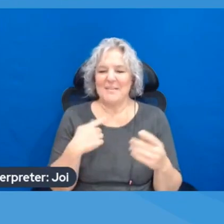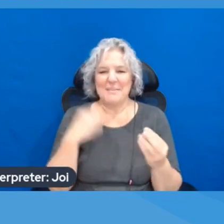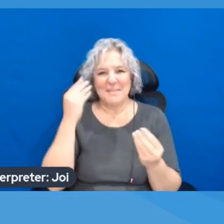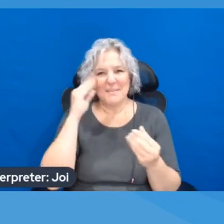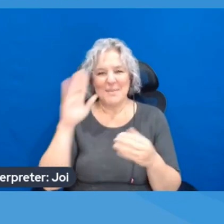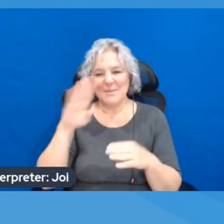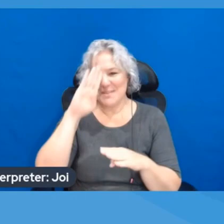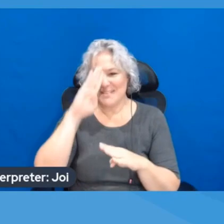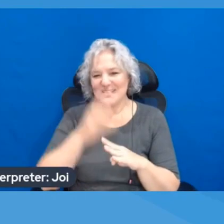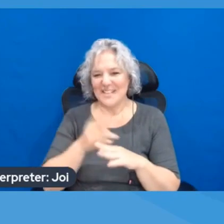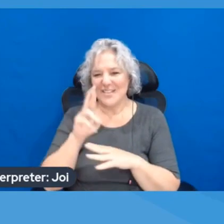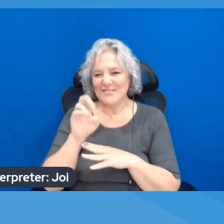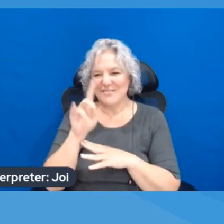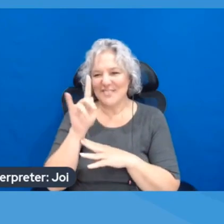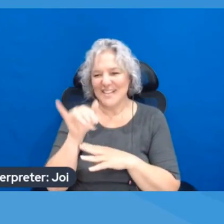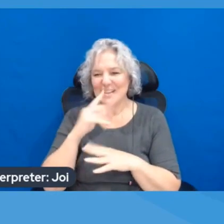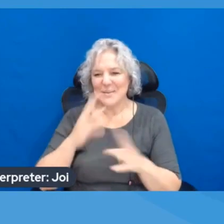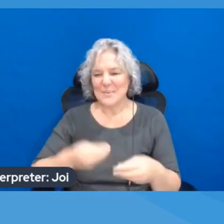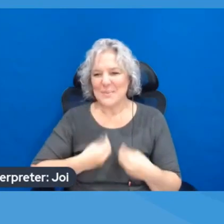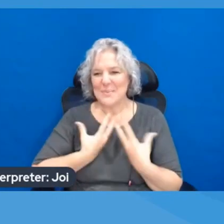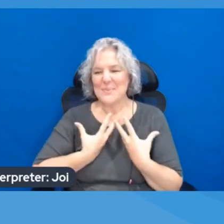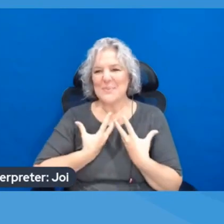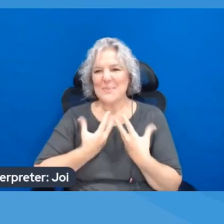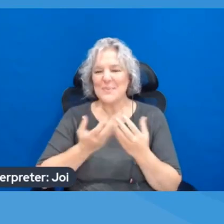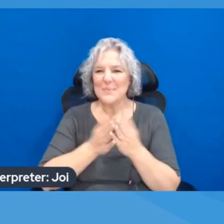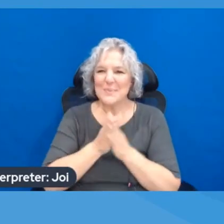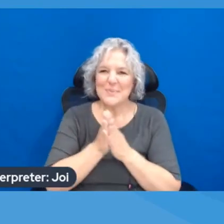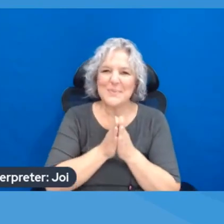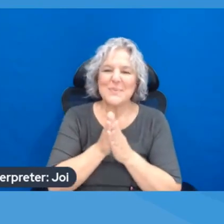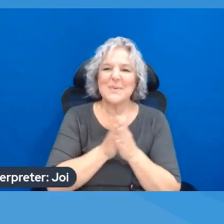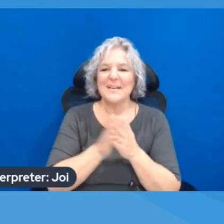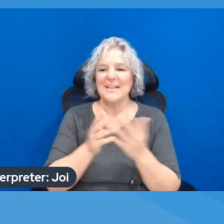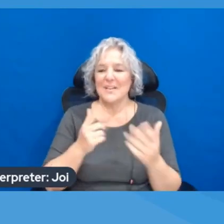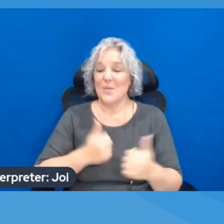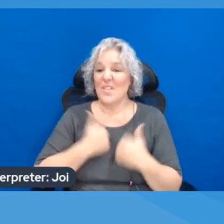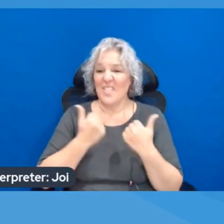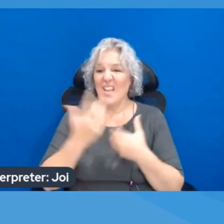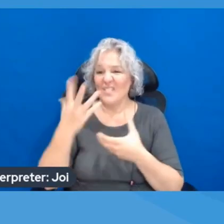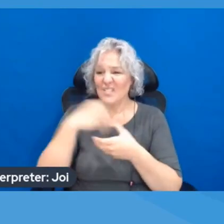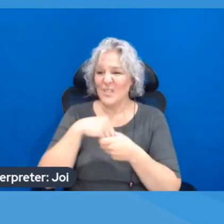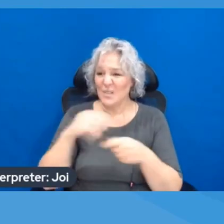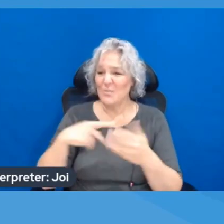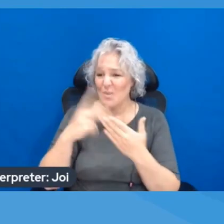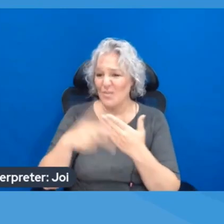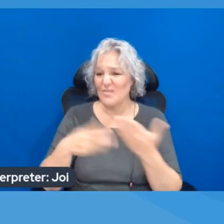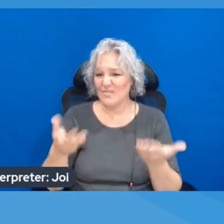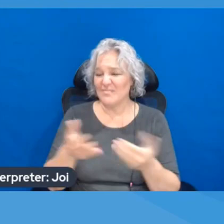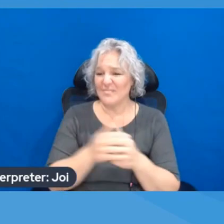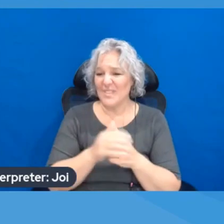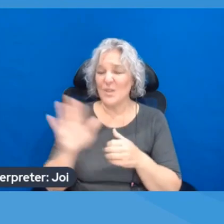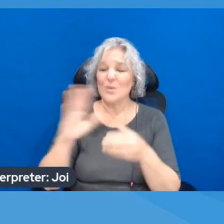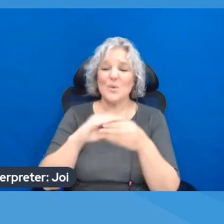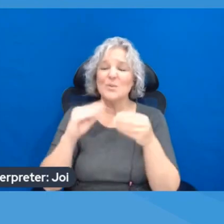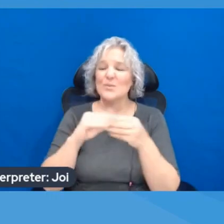and your inspiration and your why for early childhood inclusion. Your story reminds me how grateful I am